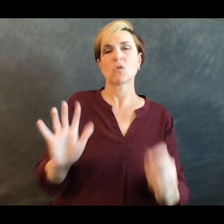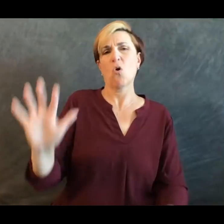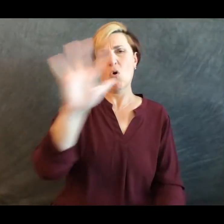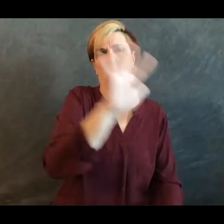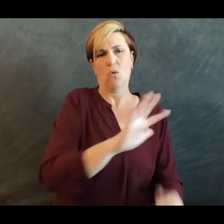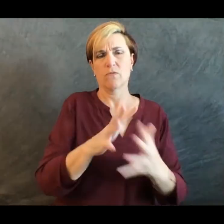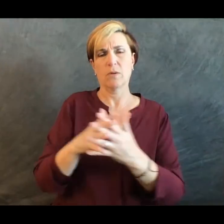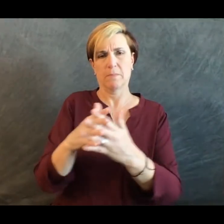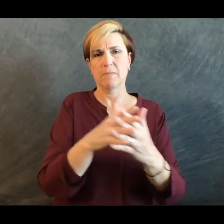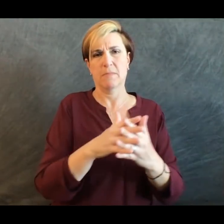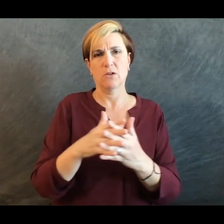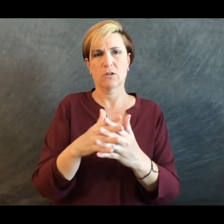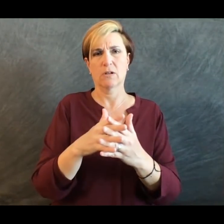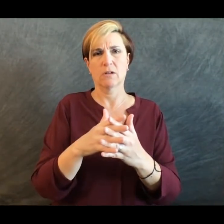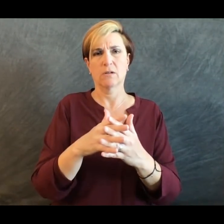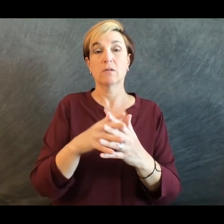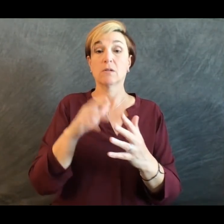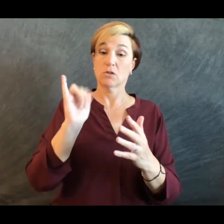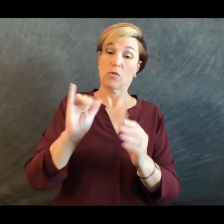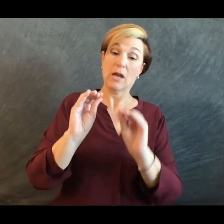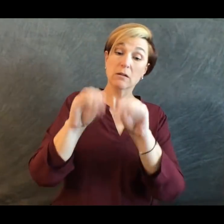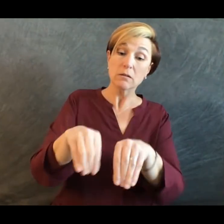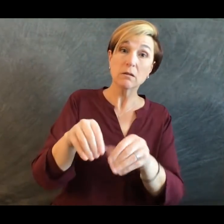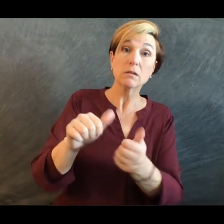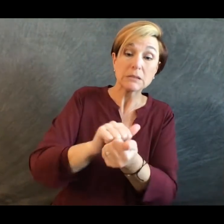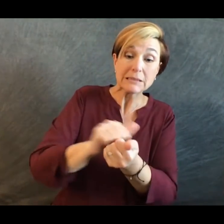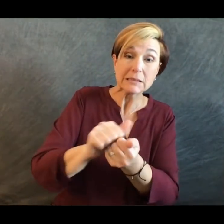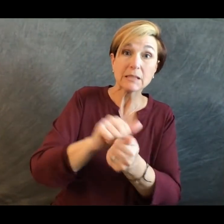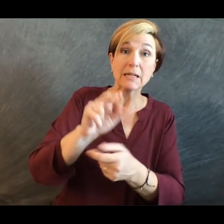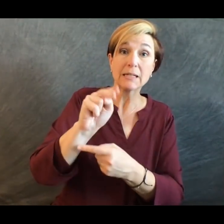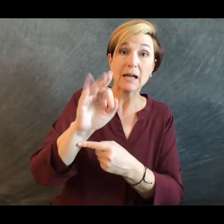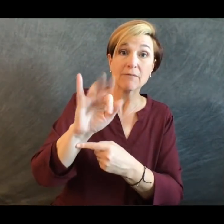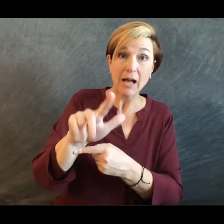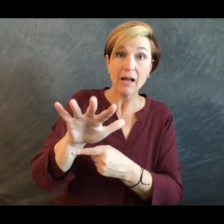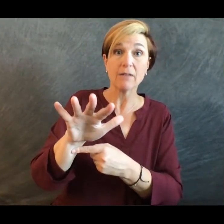increase the amount of supply of n95 masks each machine will be able to